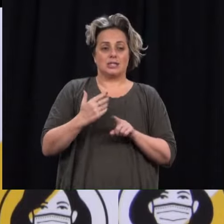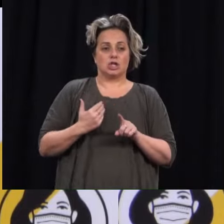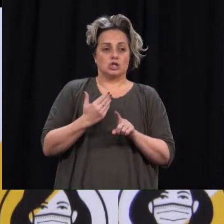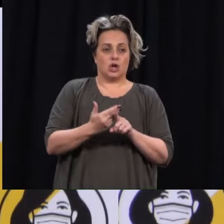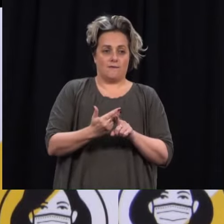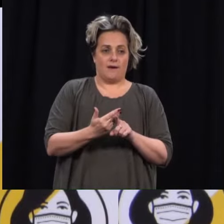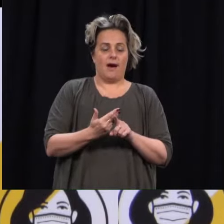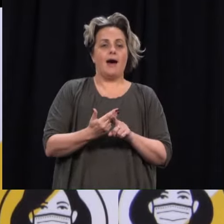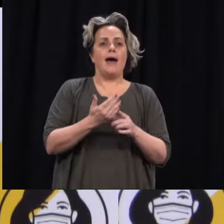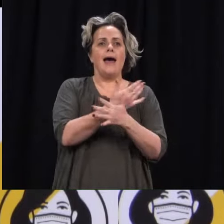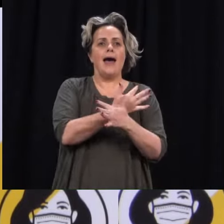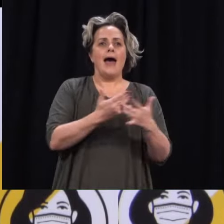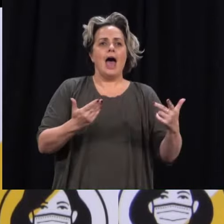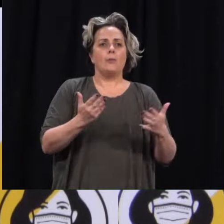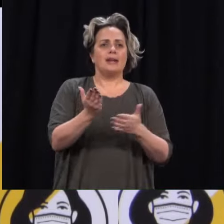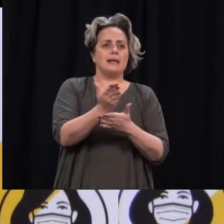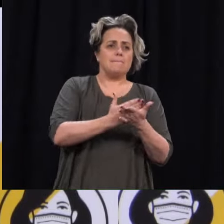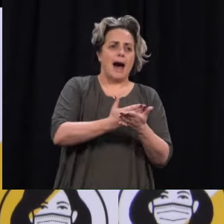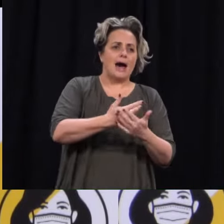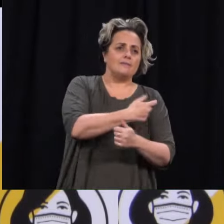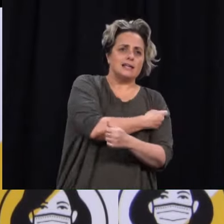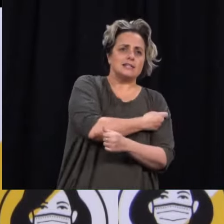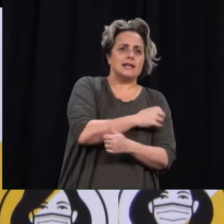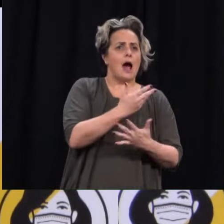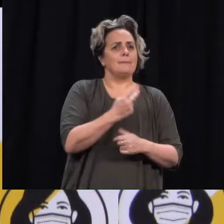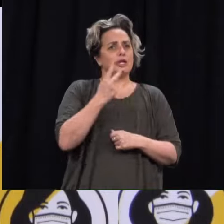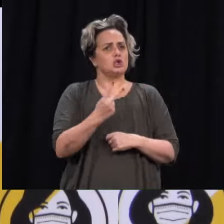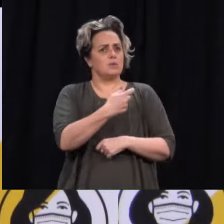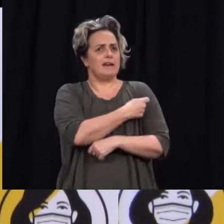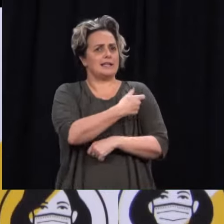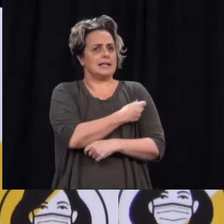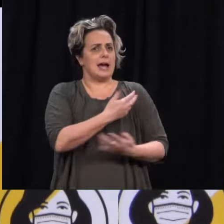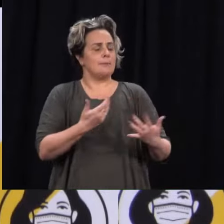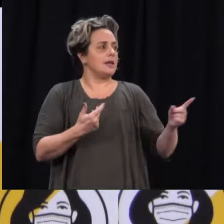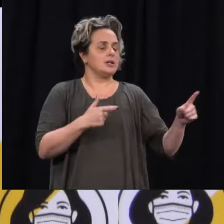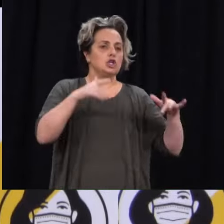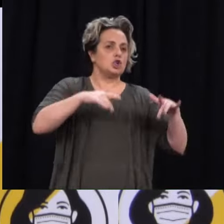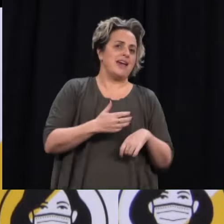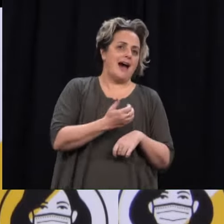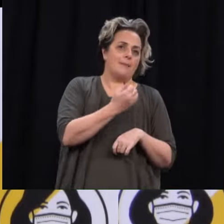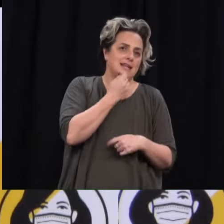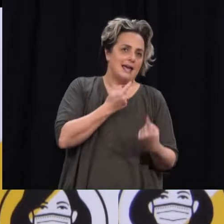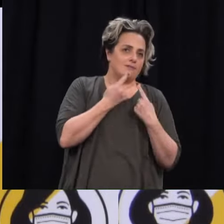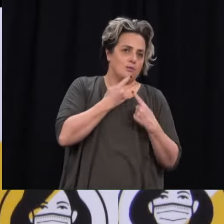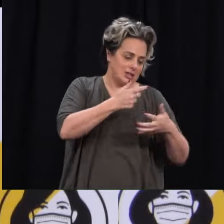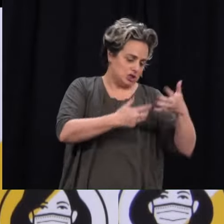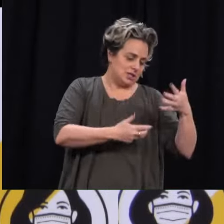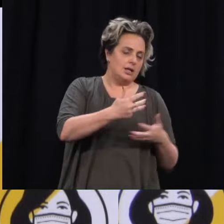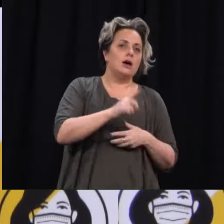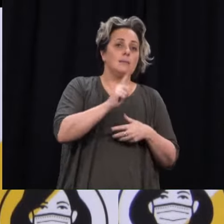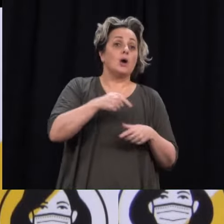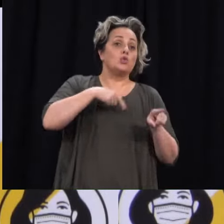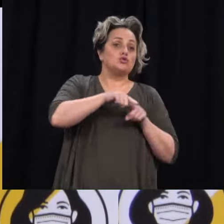or three days. Just of the 148 so far, have you got a number of how many have been partially and fully